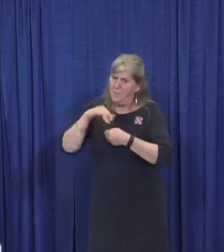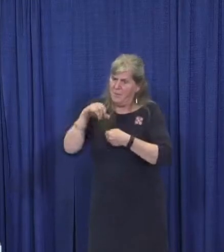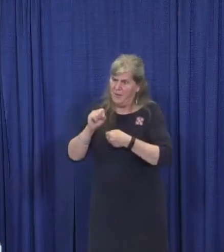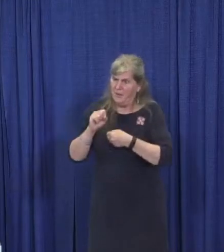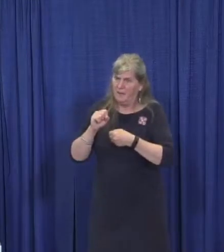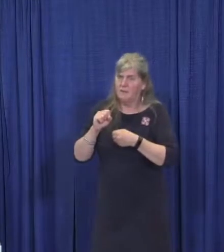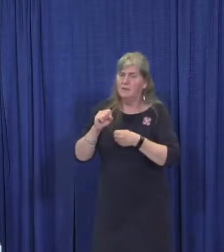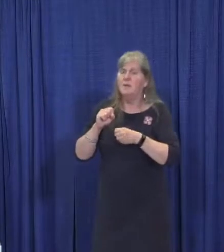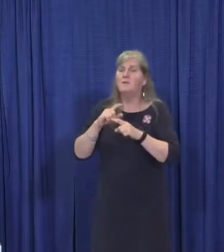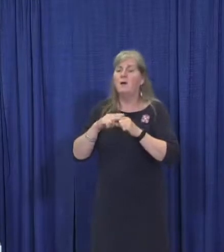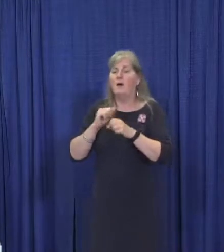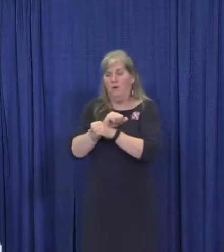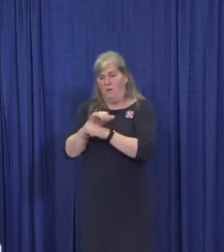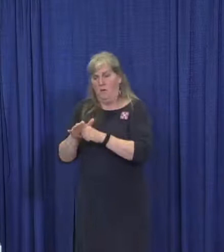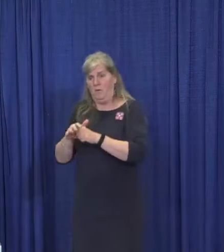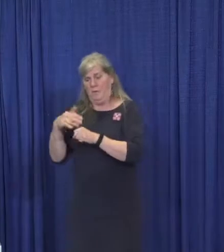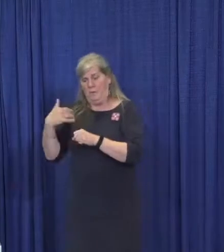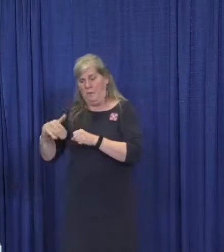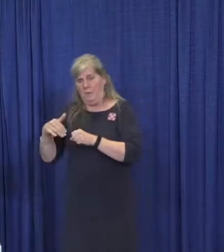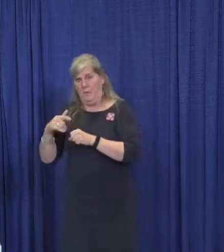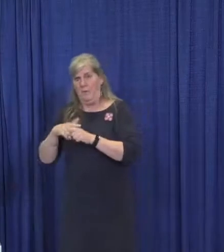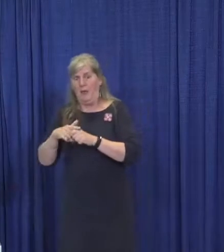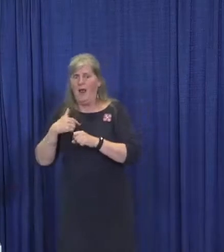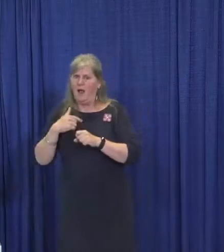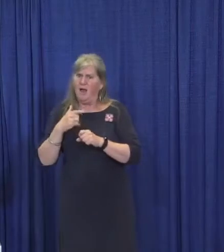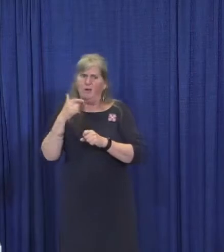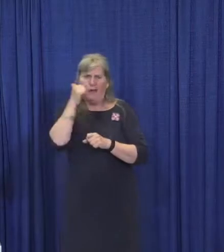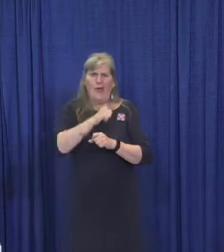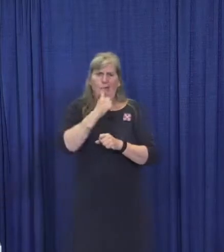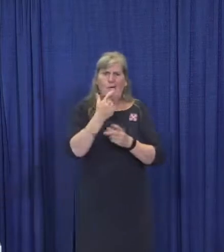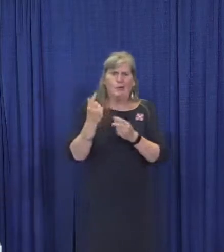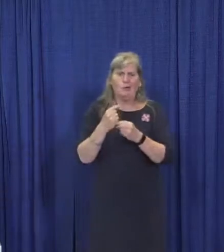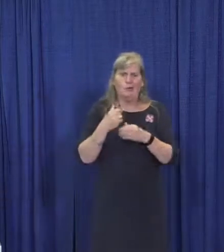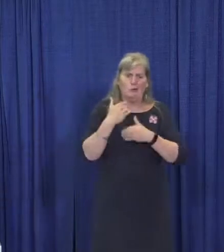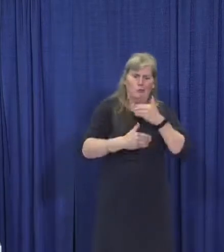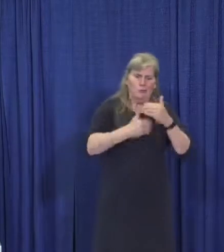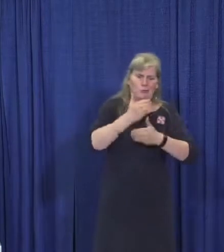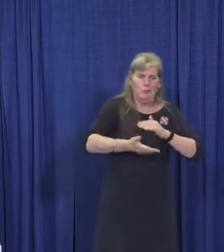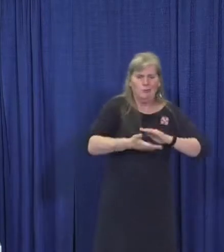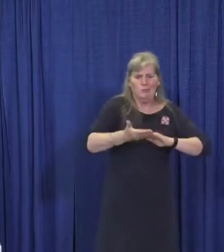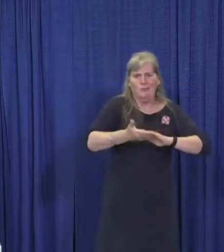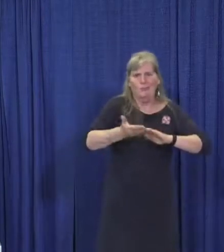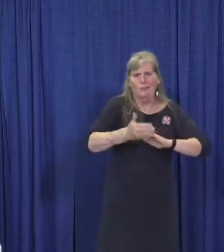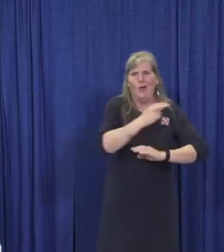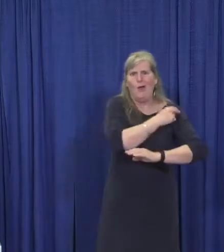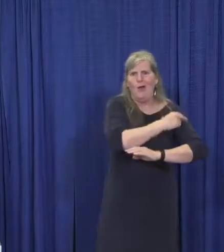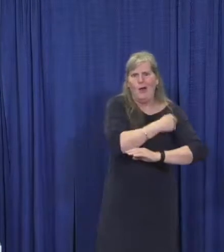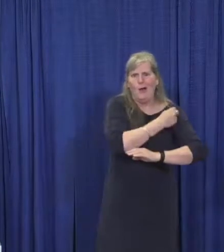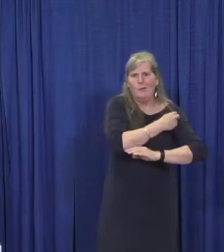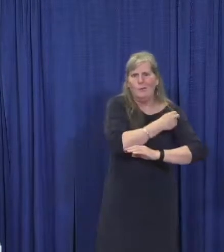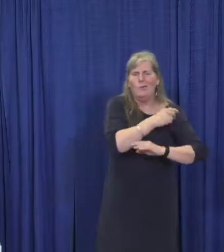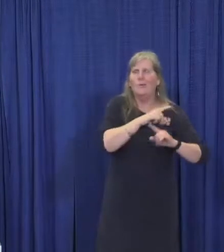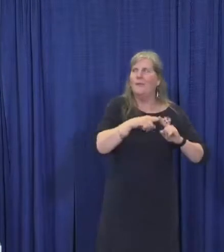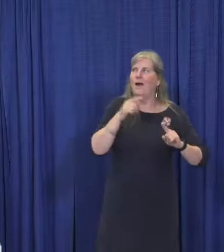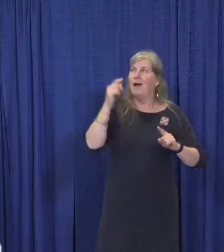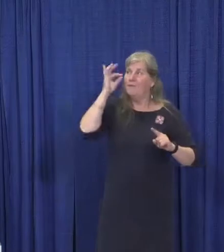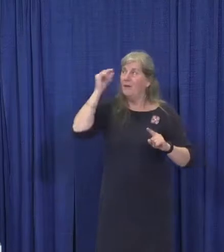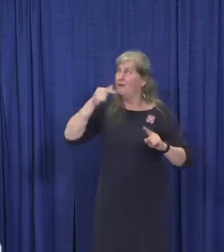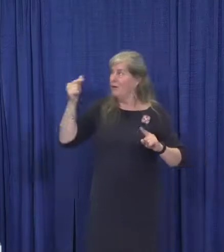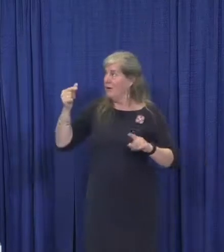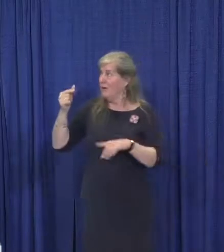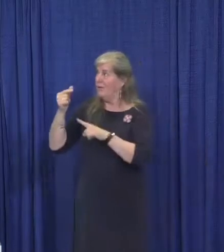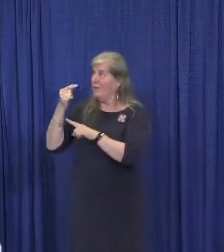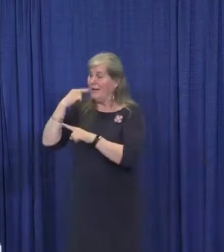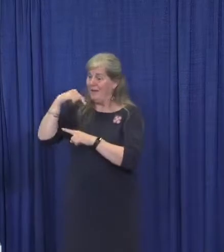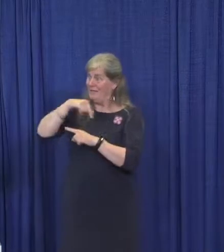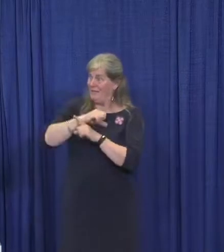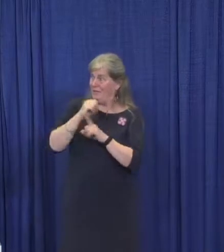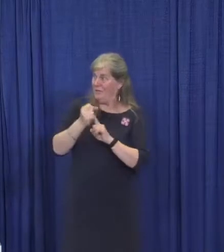And life goes on if we get in to